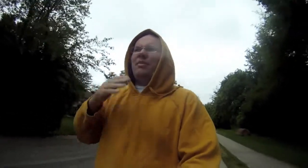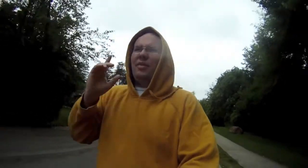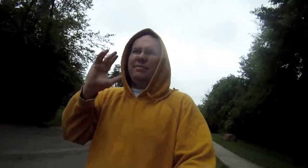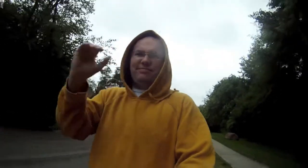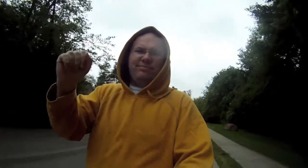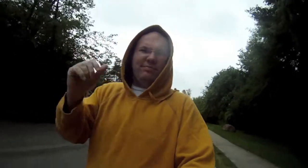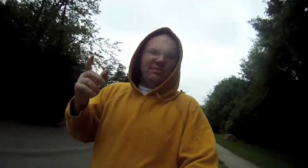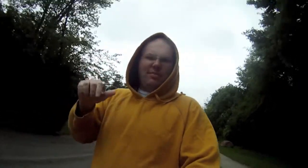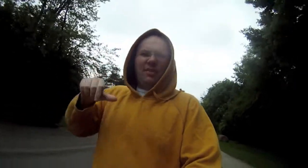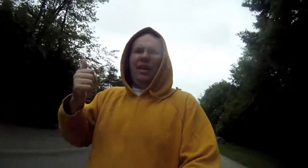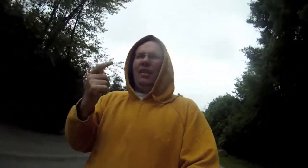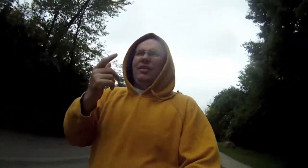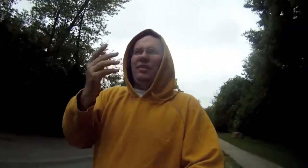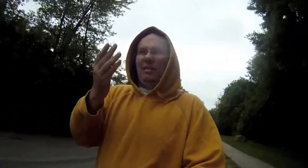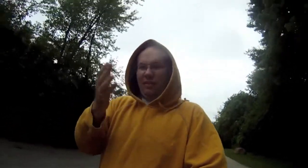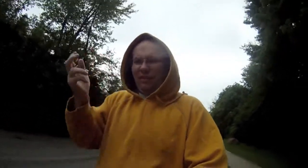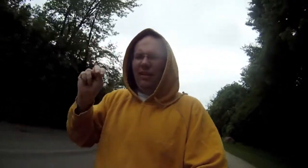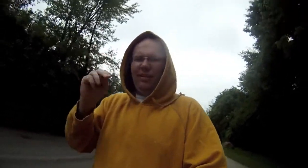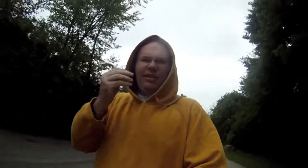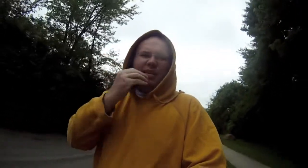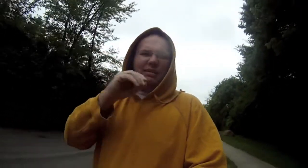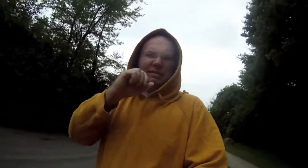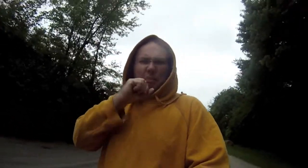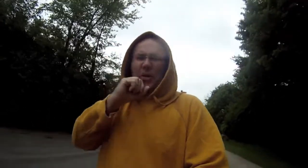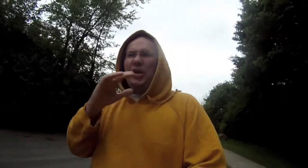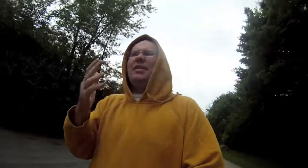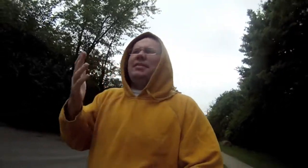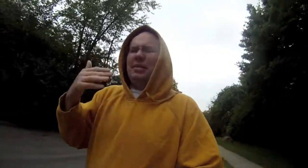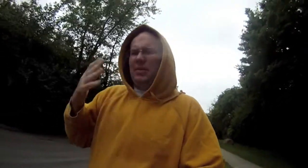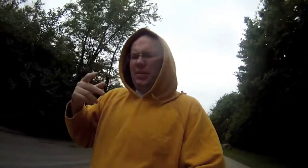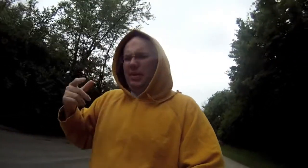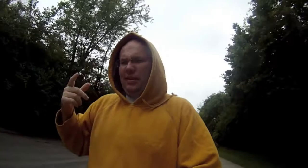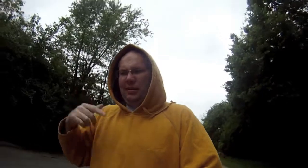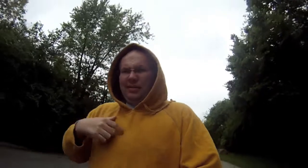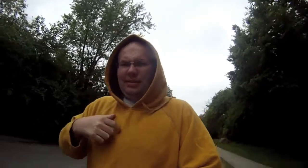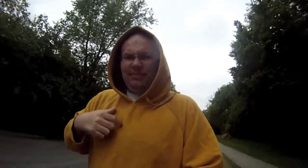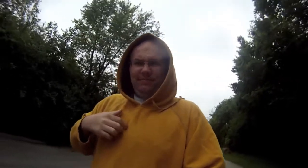Tonight, Mom and I will be going out for dinner.